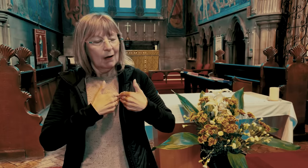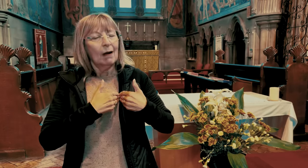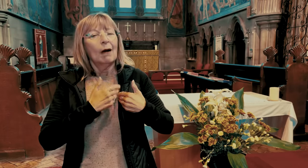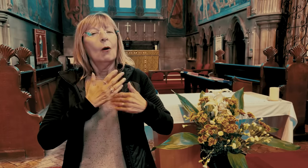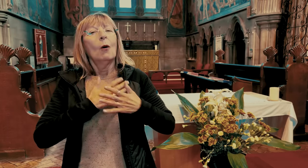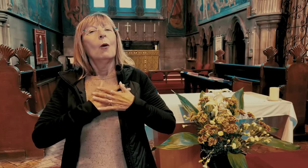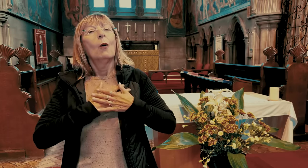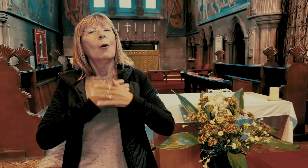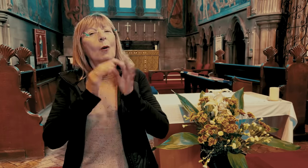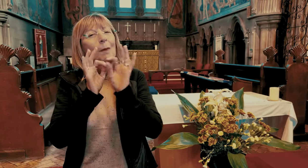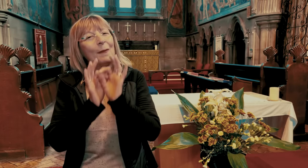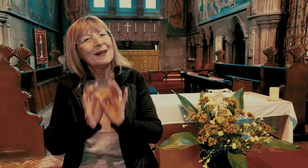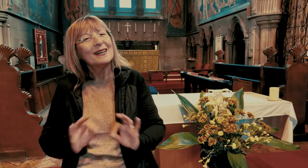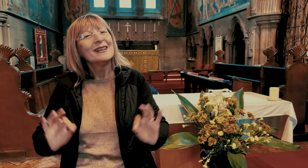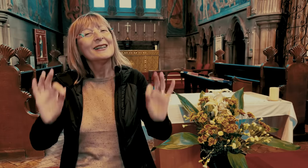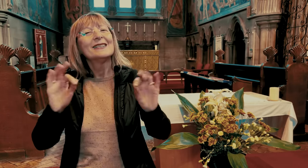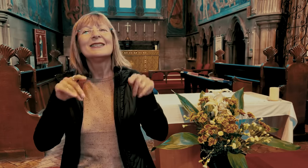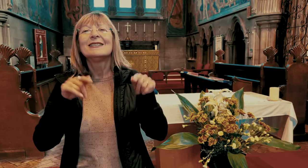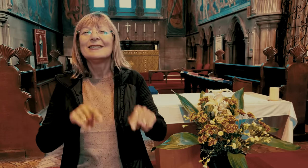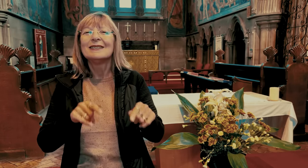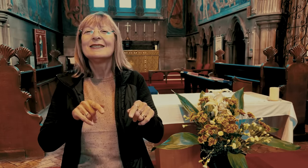to which indeed you were called one body.